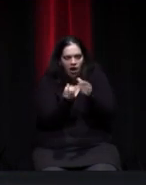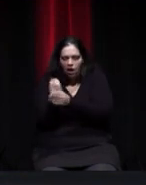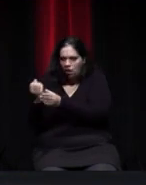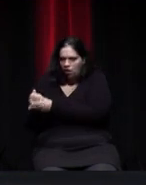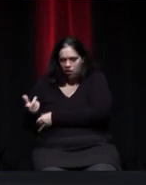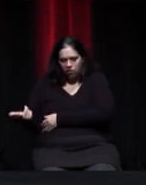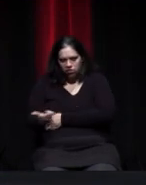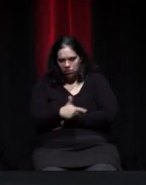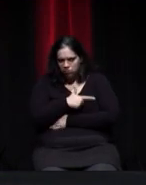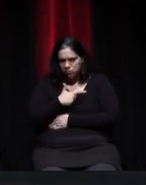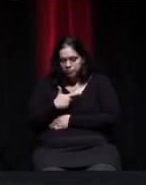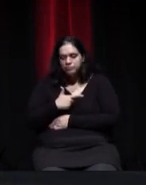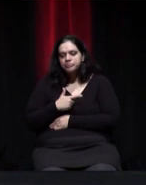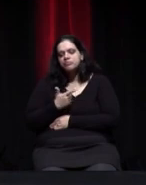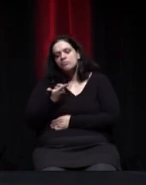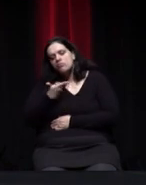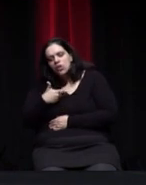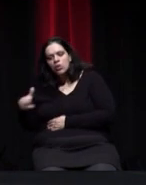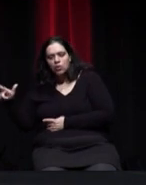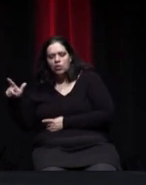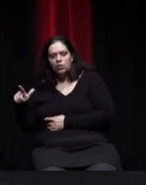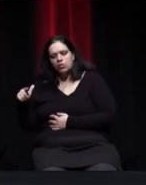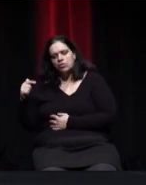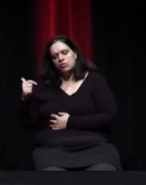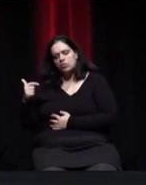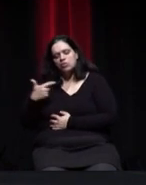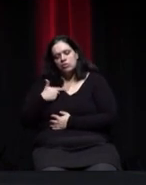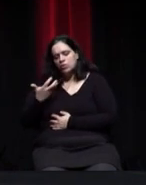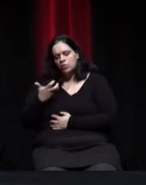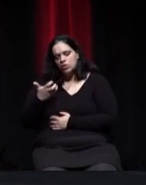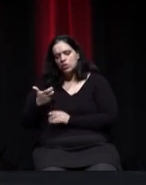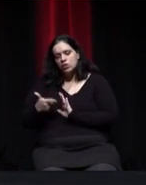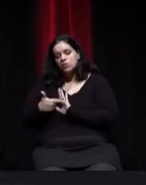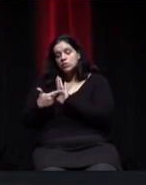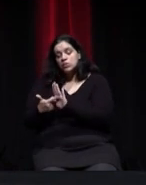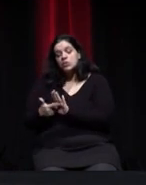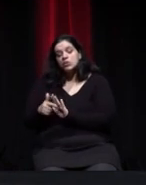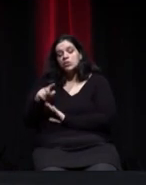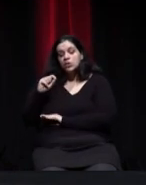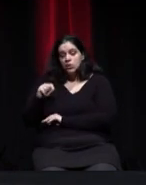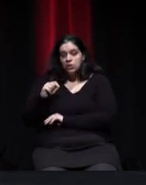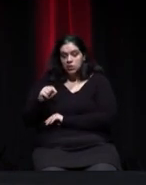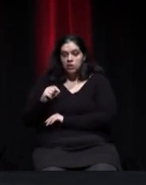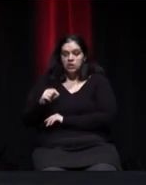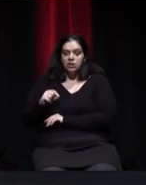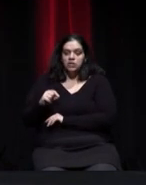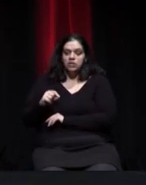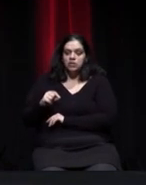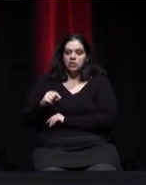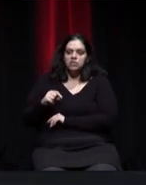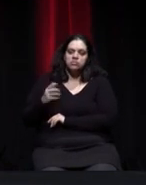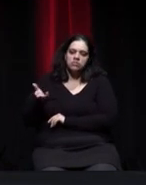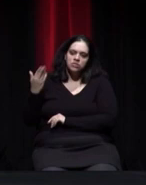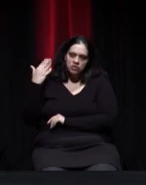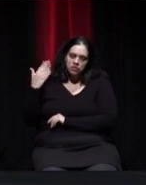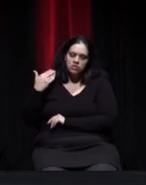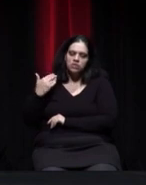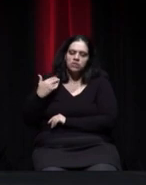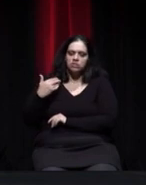There's another fact I'd like to bring up, which is, while the talk was kind of petrified,